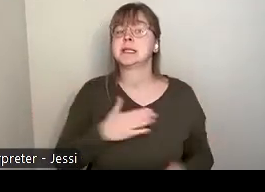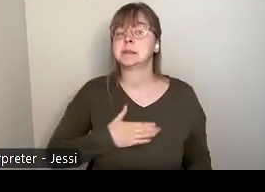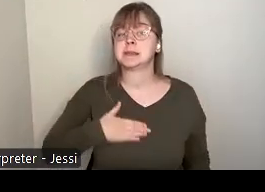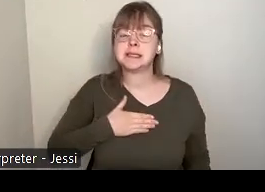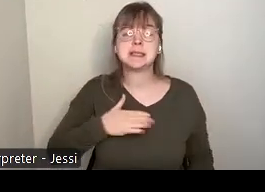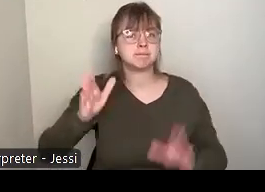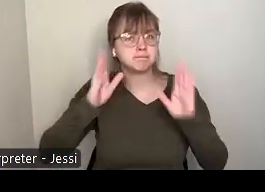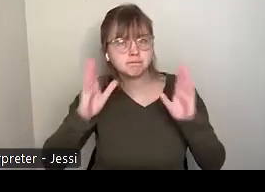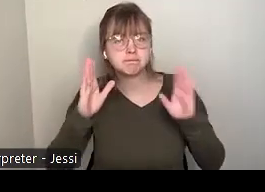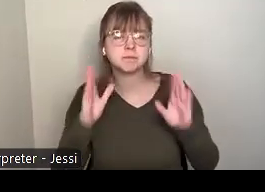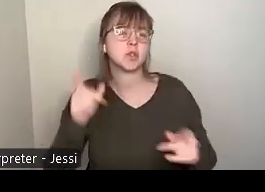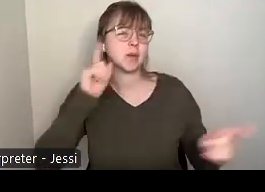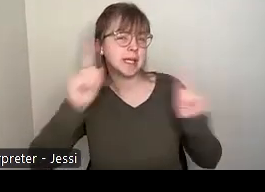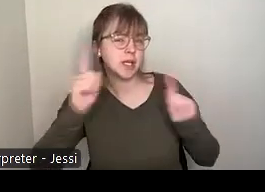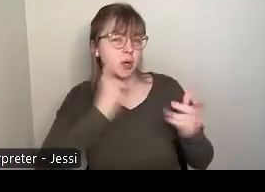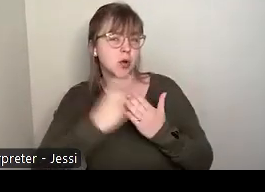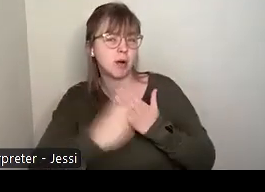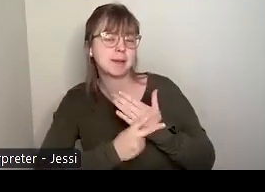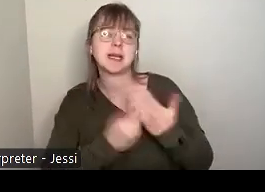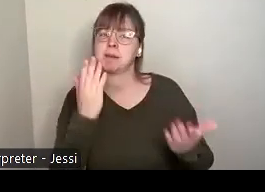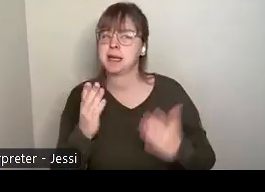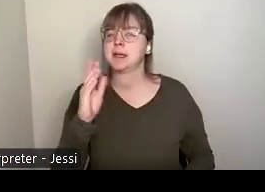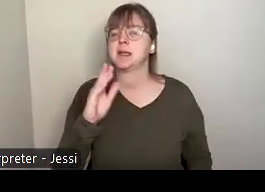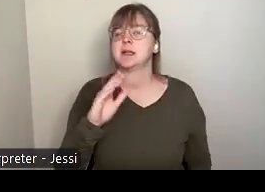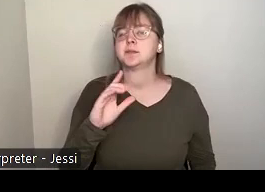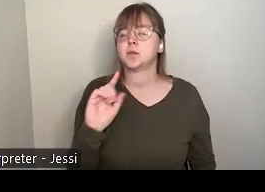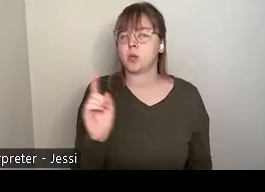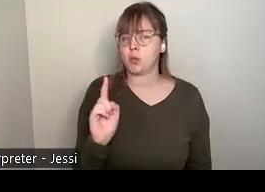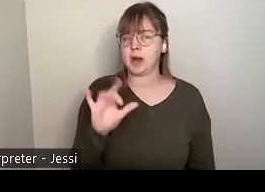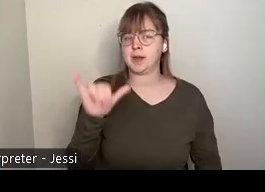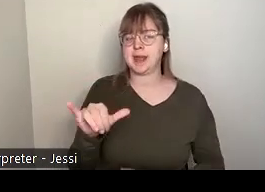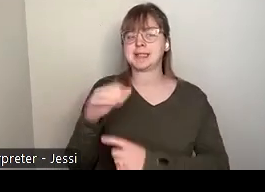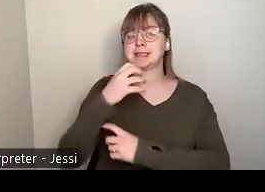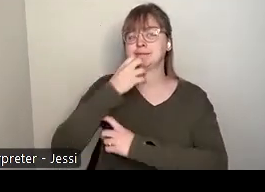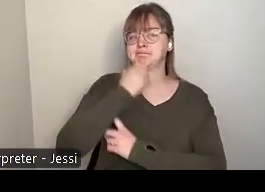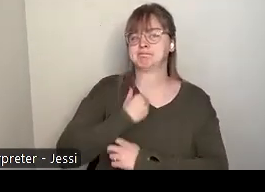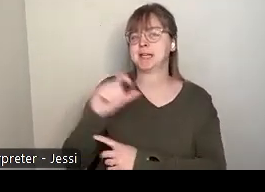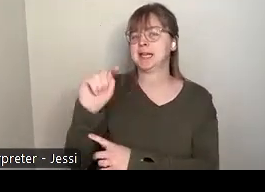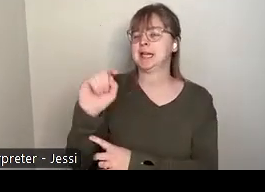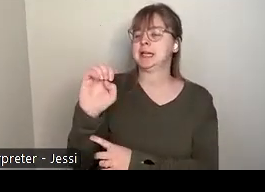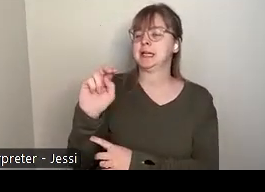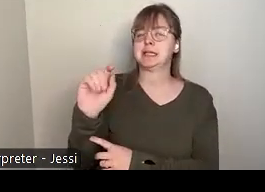some of the programs that we're doing about where some of those tenants are um reflected in those